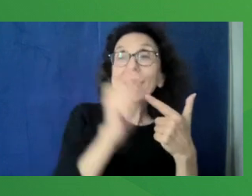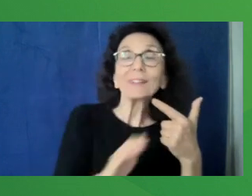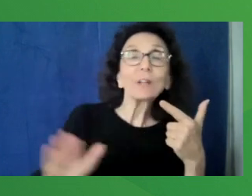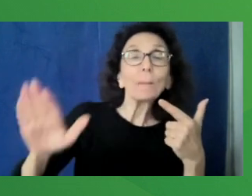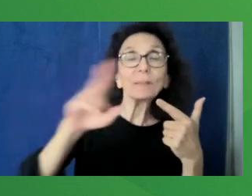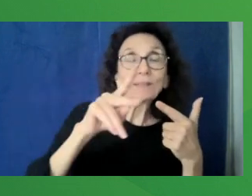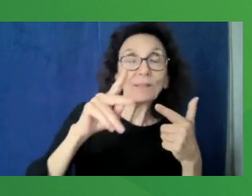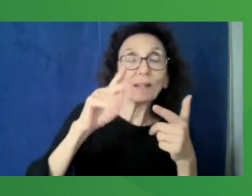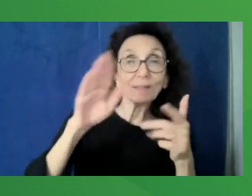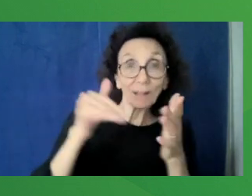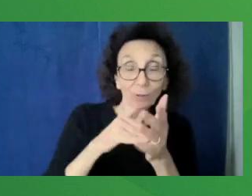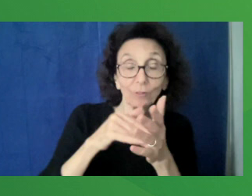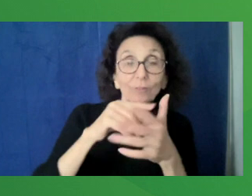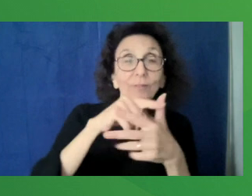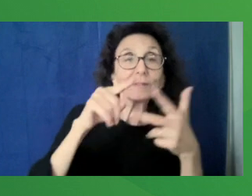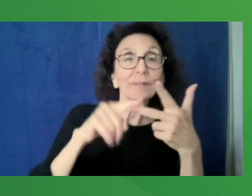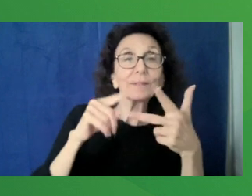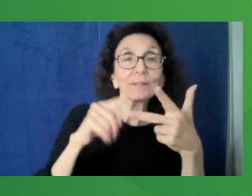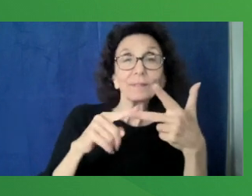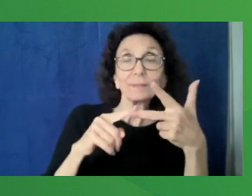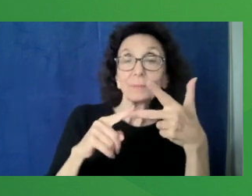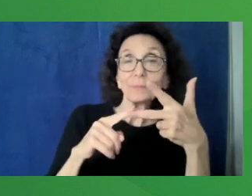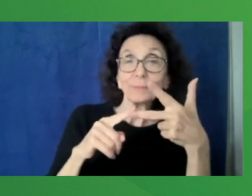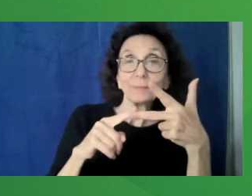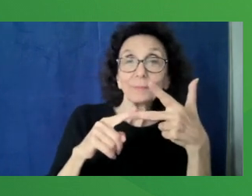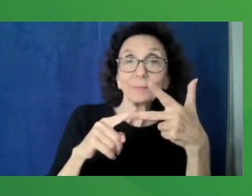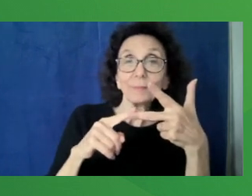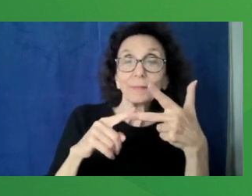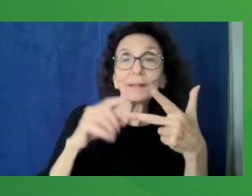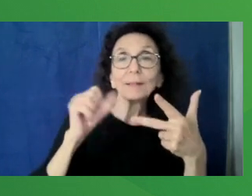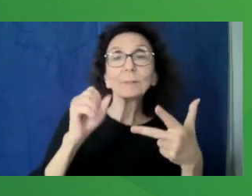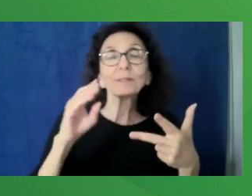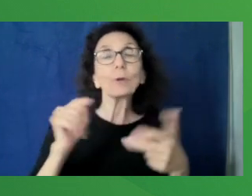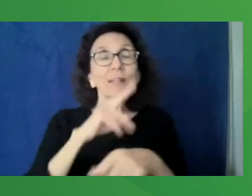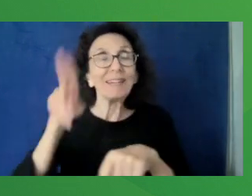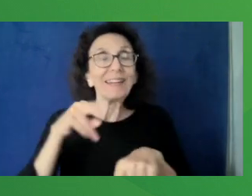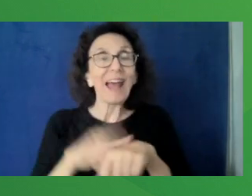and Gabbi Lee, who is from the Smithsonian National Museum of the American Indian.